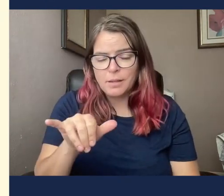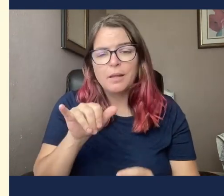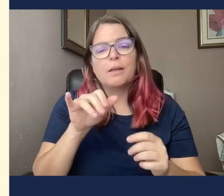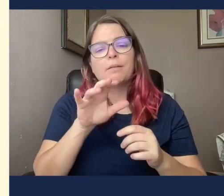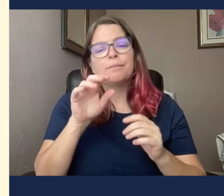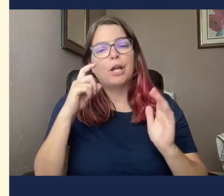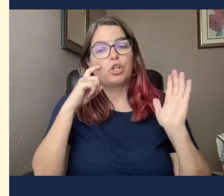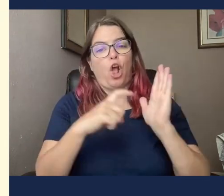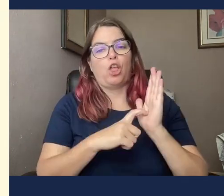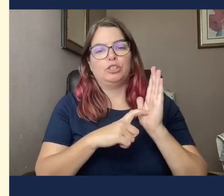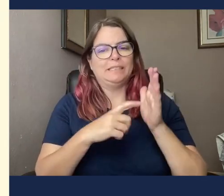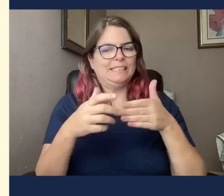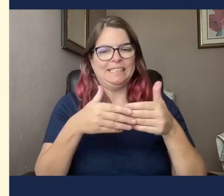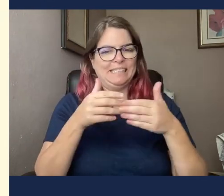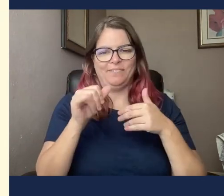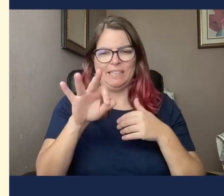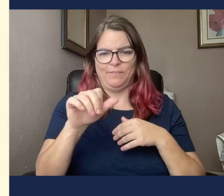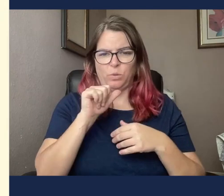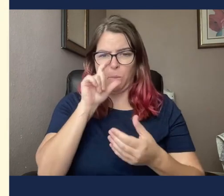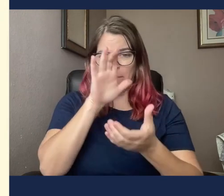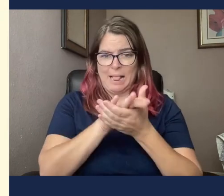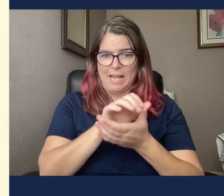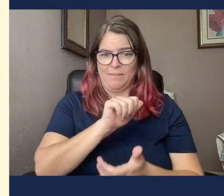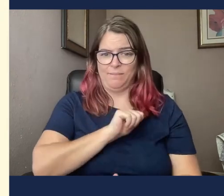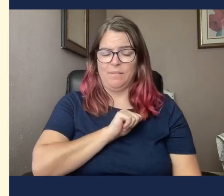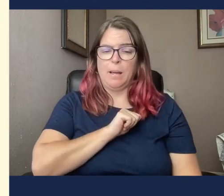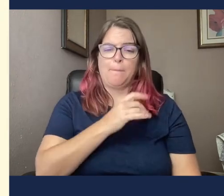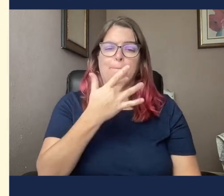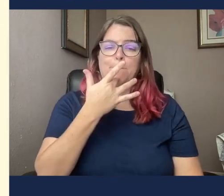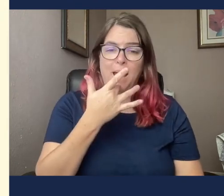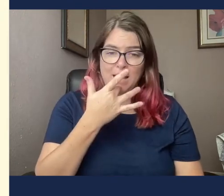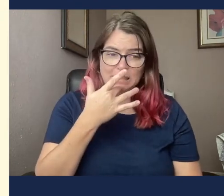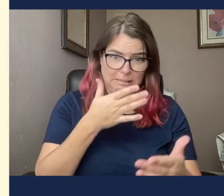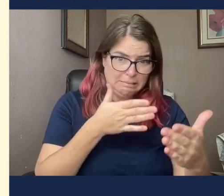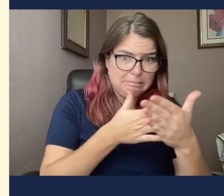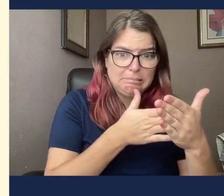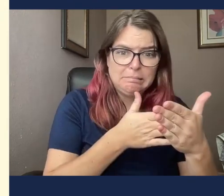the great replacement theory. The tree of Life attack, where a